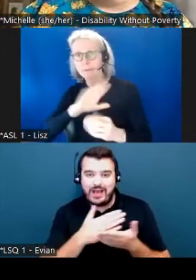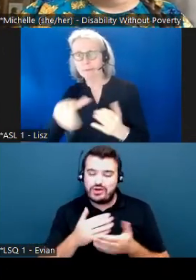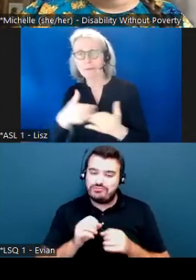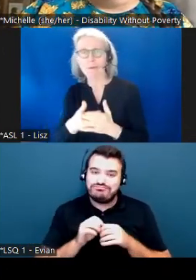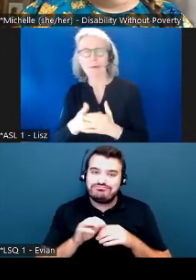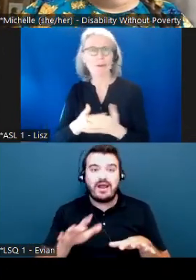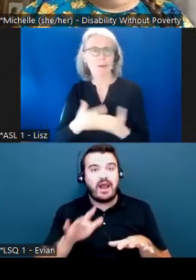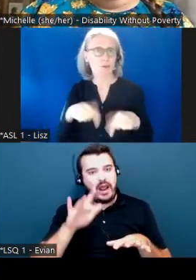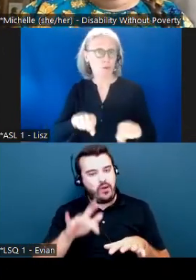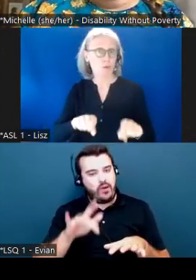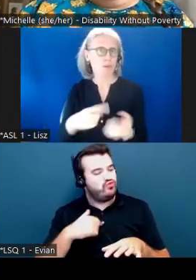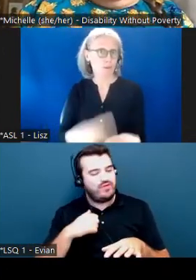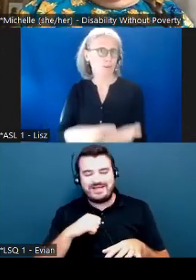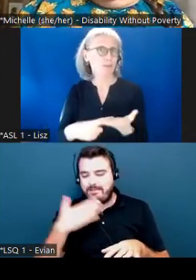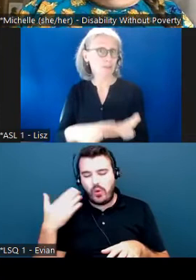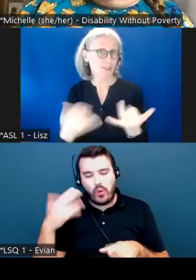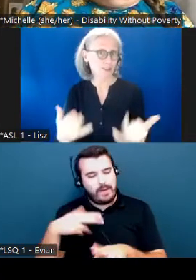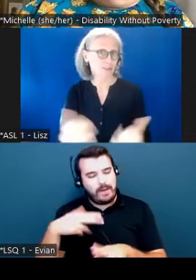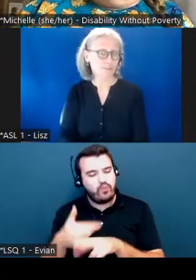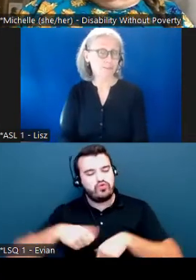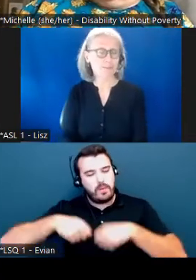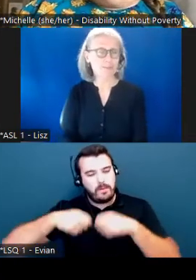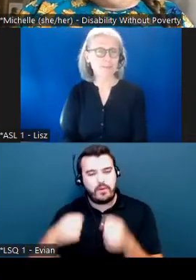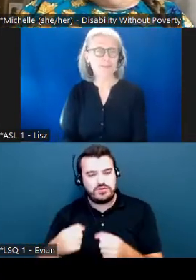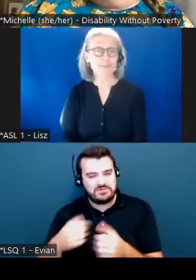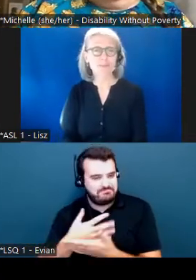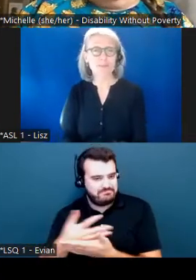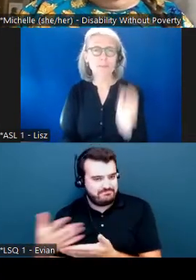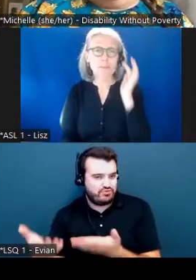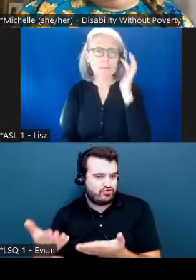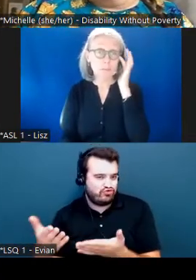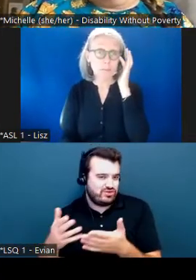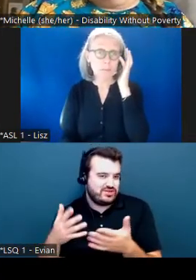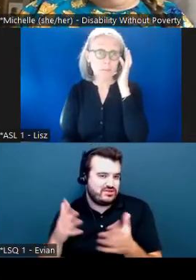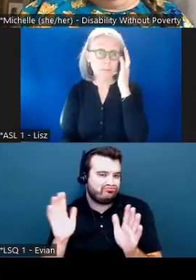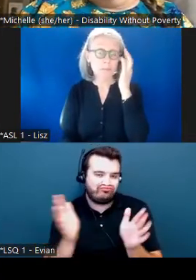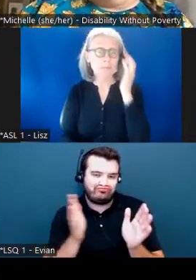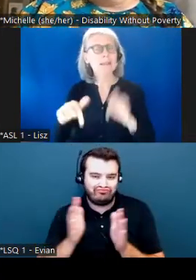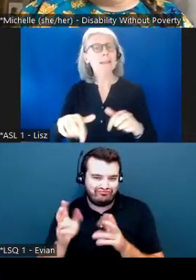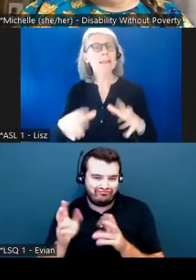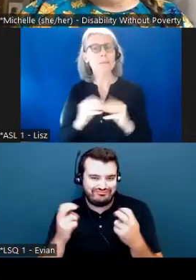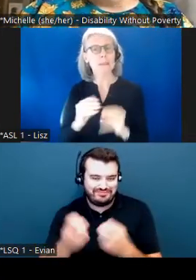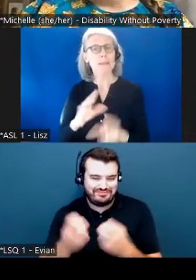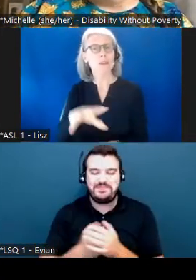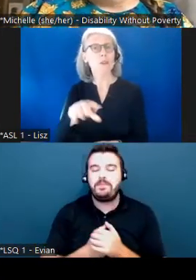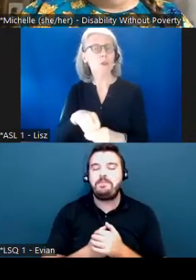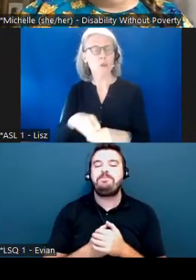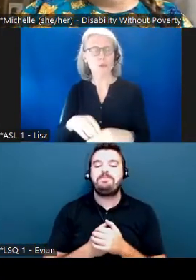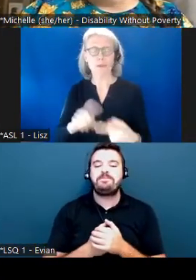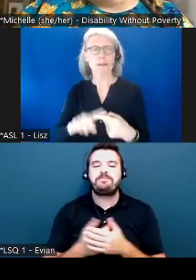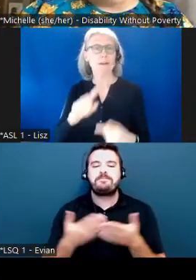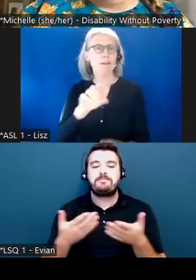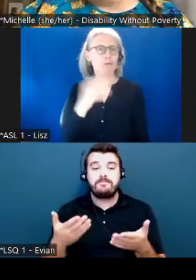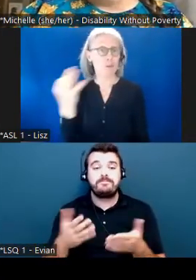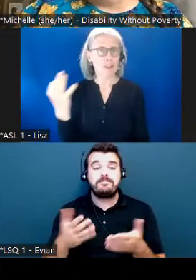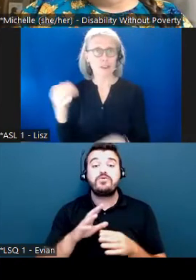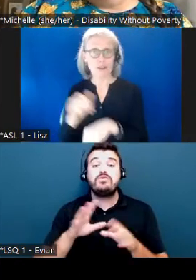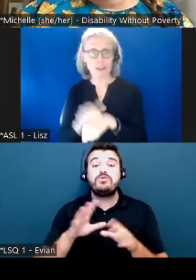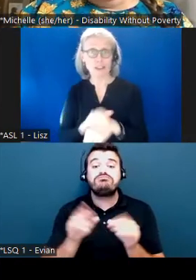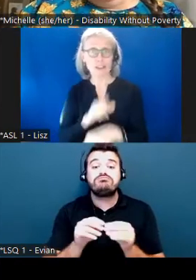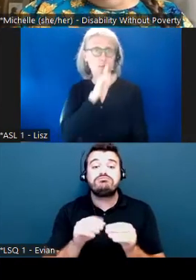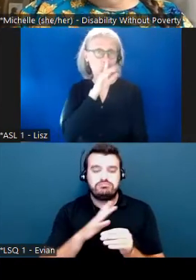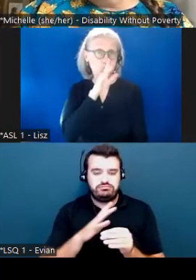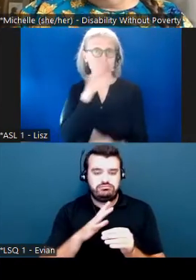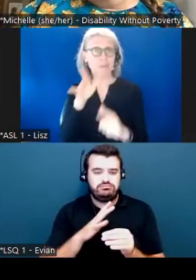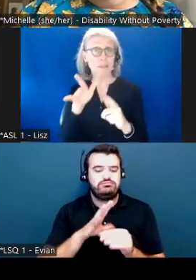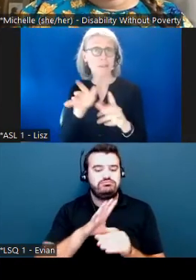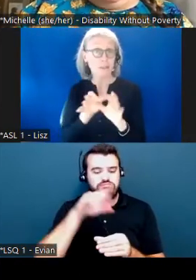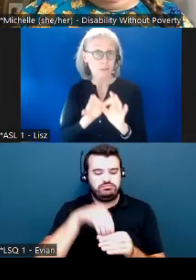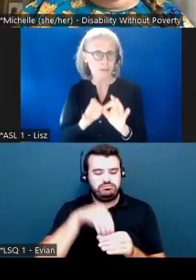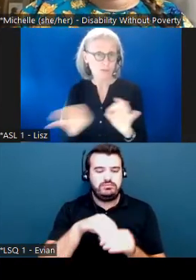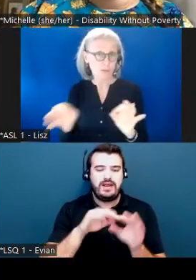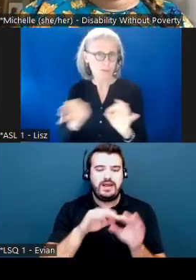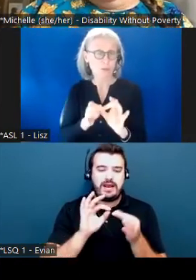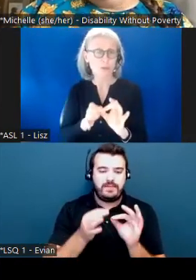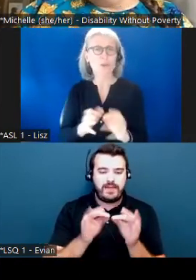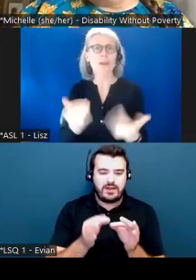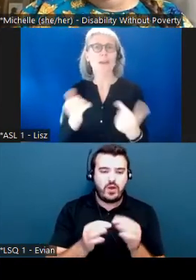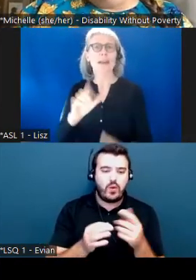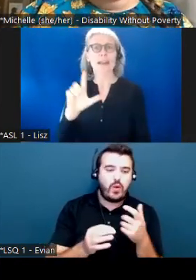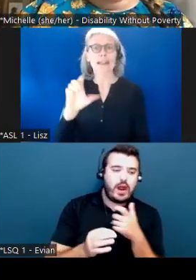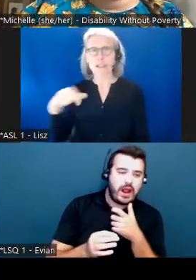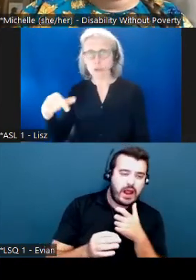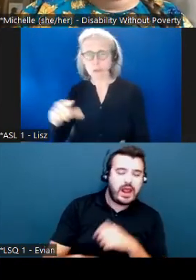TODAY. OUR MEETING TODAY FEATURES SIMULTANEOUS ENGLISH AND FRENCH TRANSLATION, LS Q & A SL